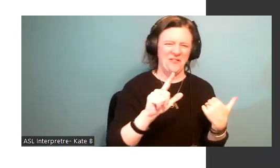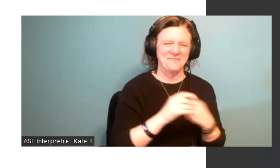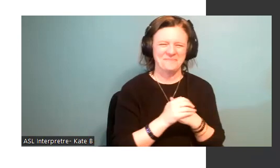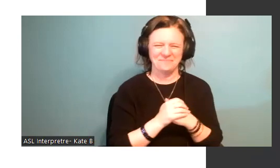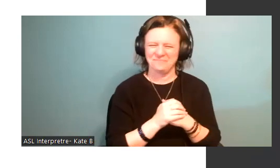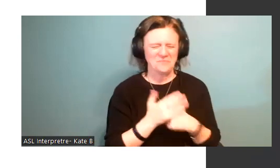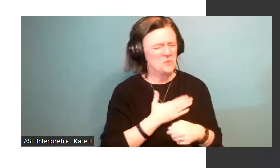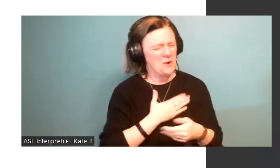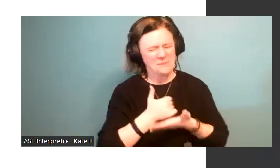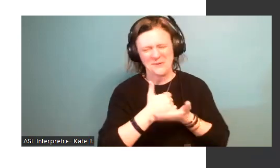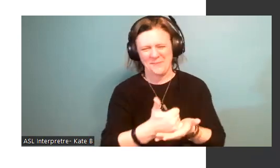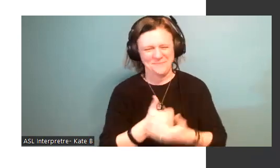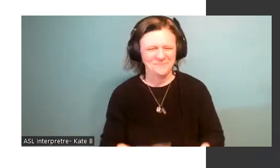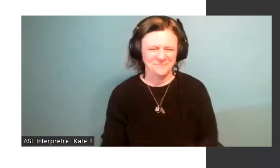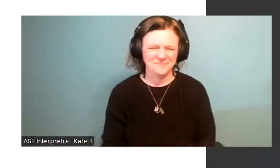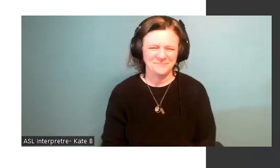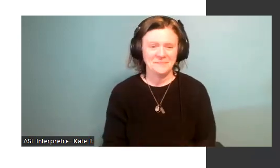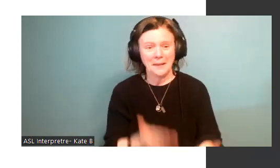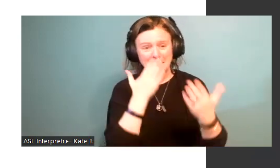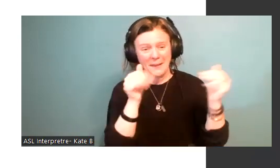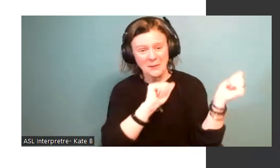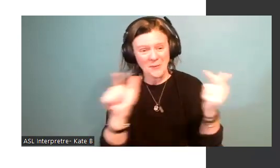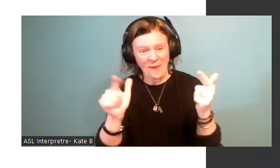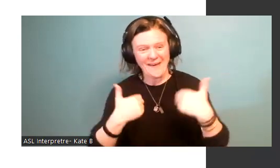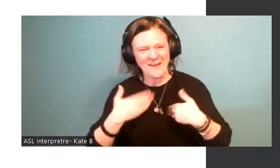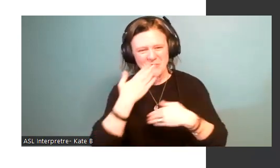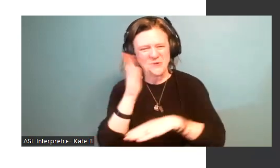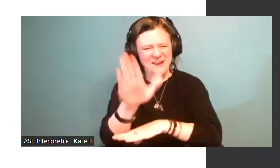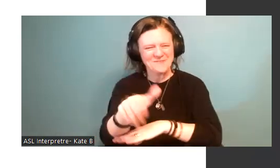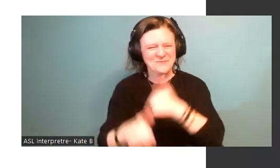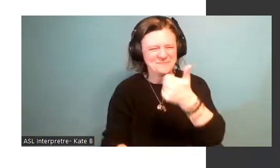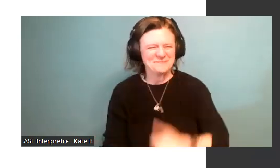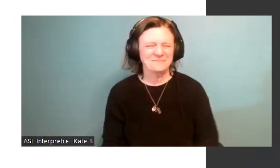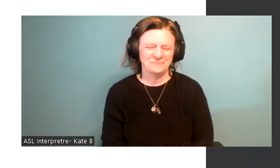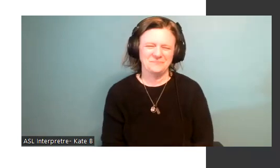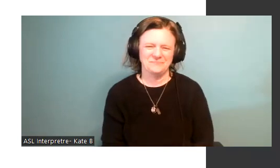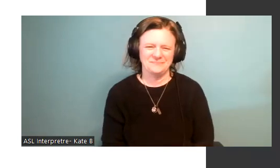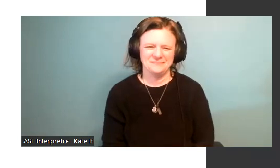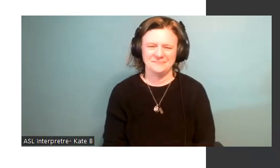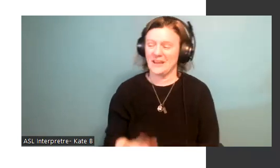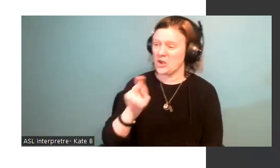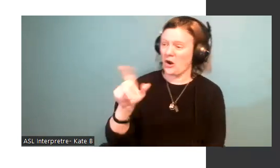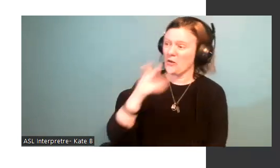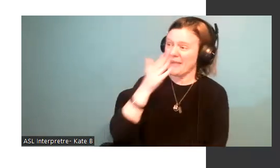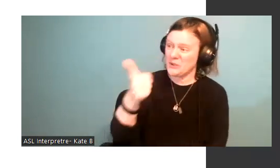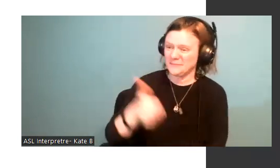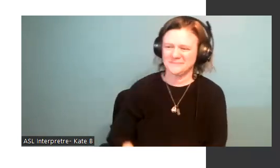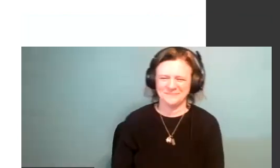you have any other questions, any time, please reach out to Karl or myself, and we will be happy